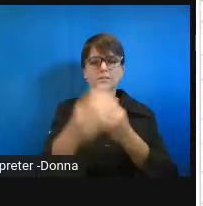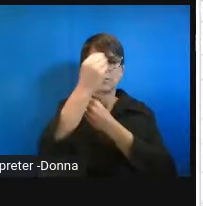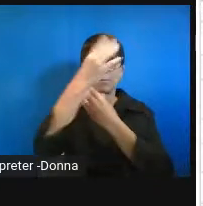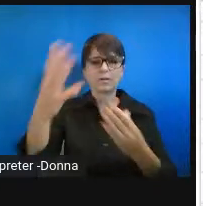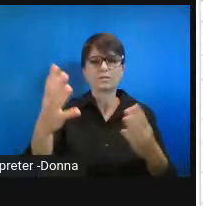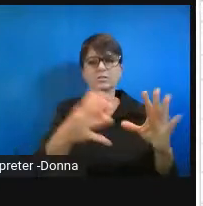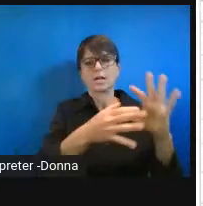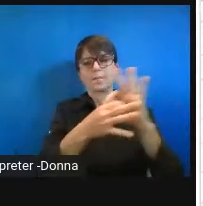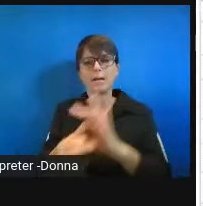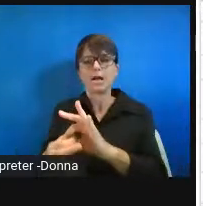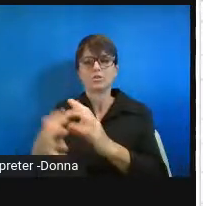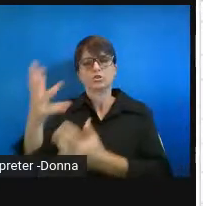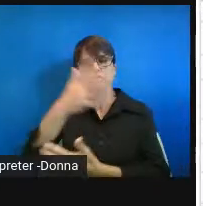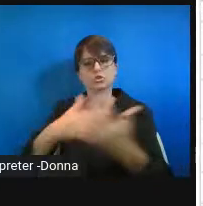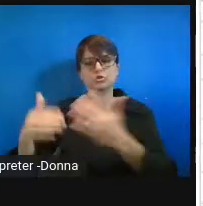To publish information about social responsibility